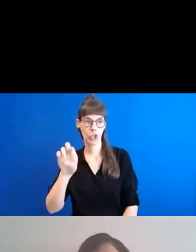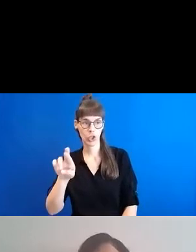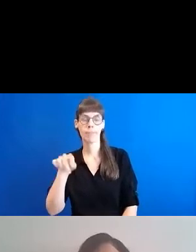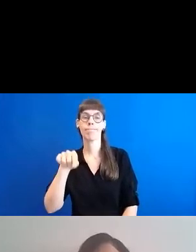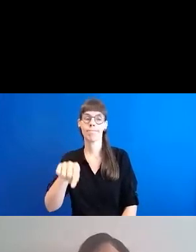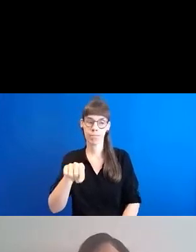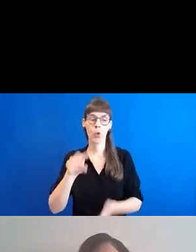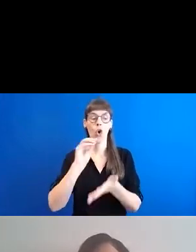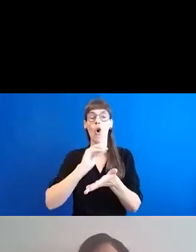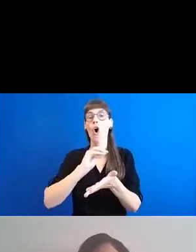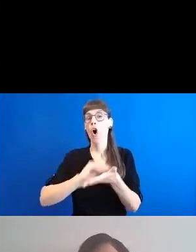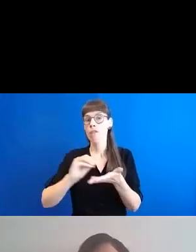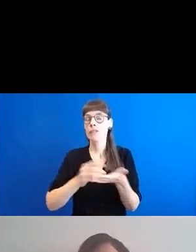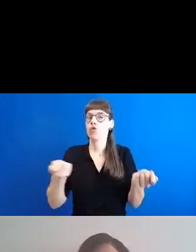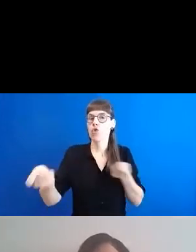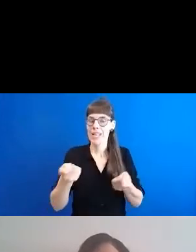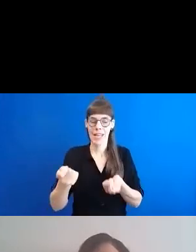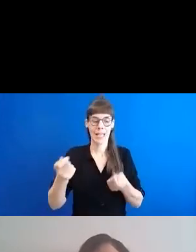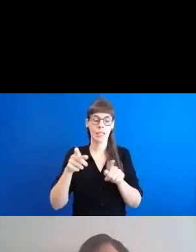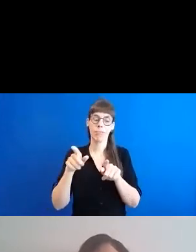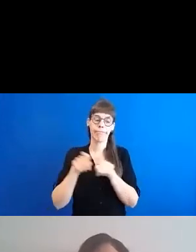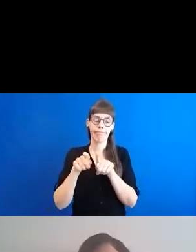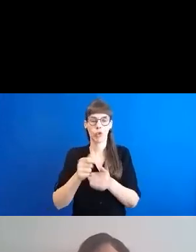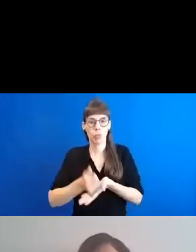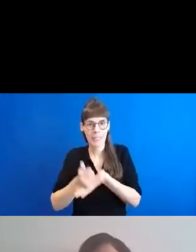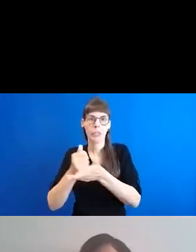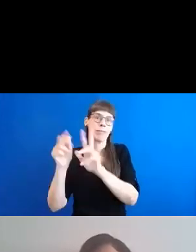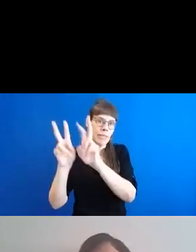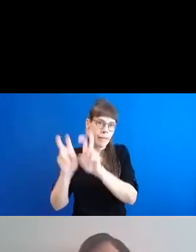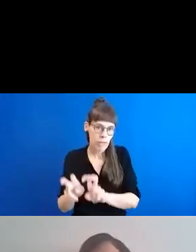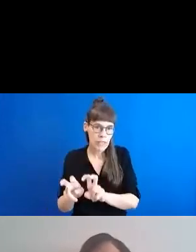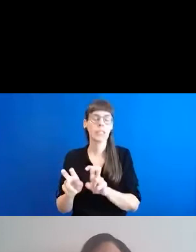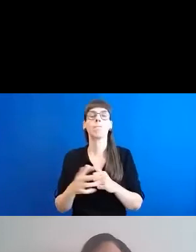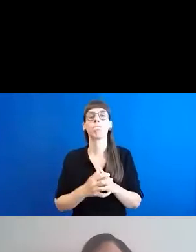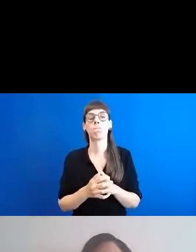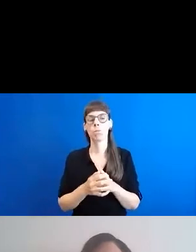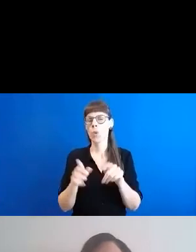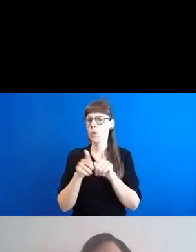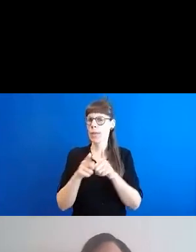and friend, Isabelle De Muyser Boucher from